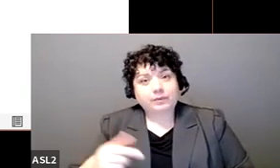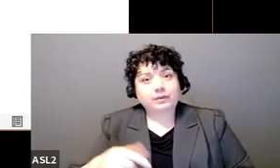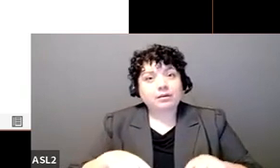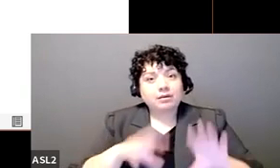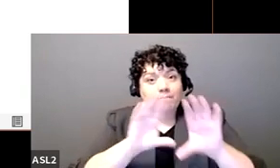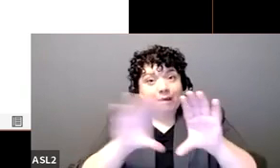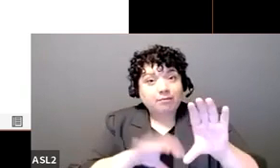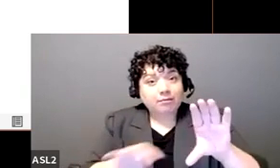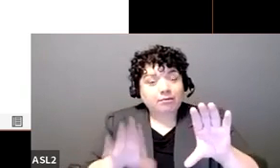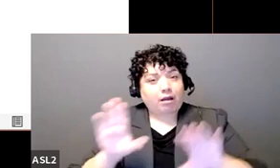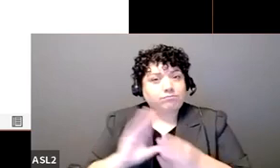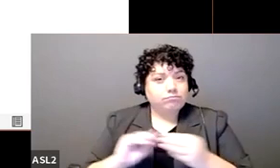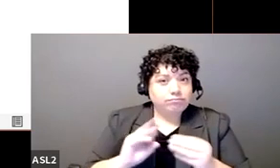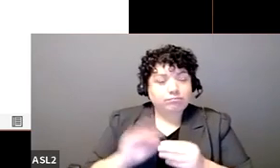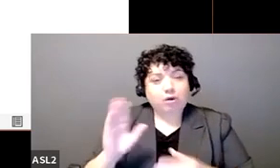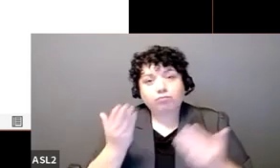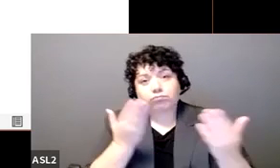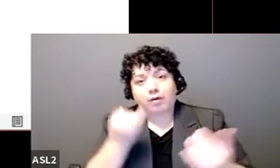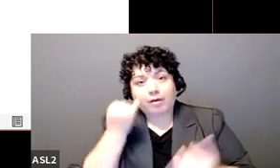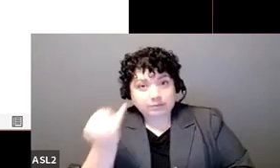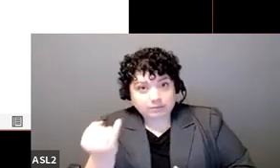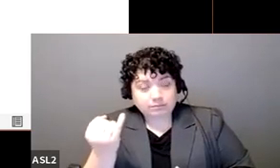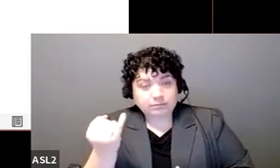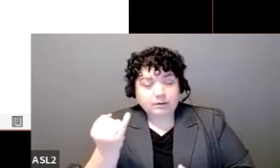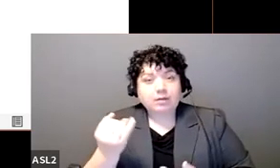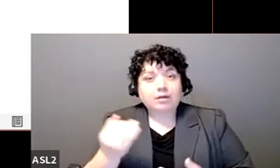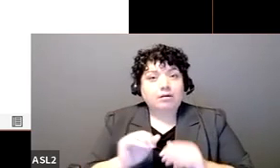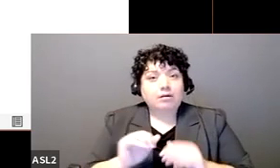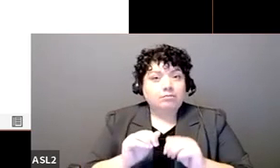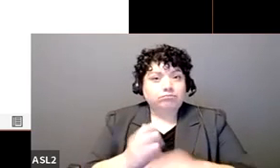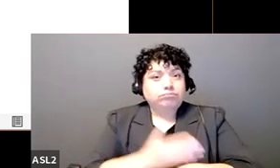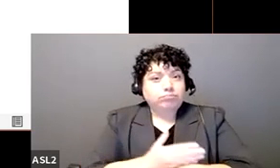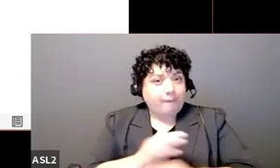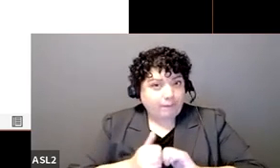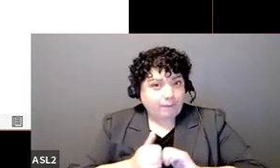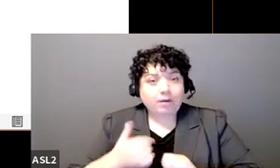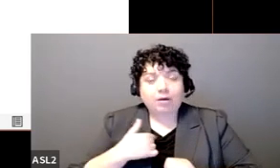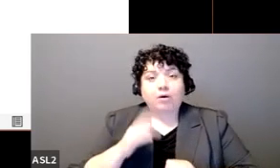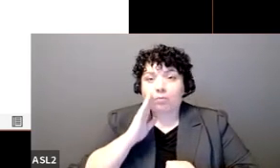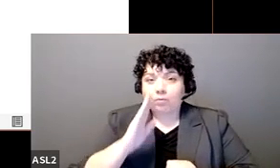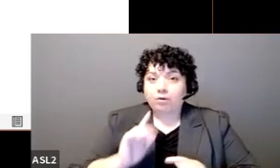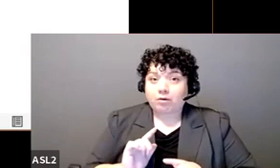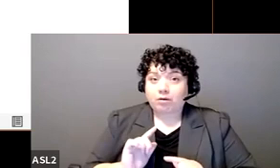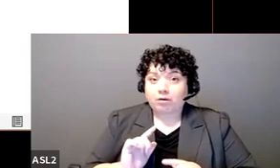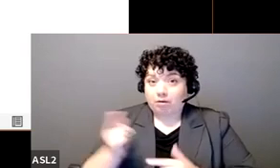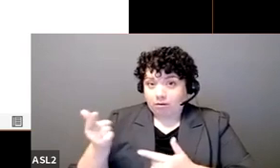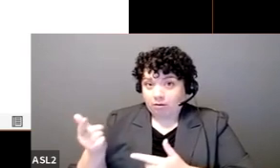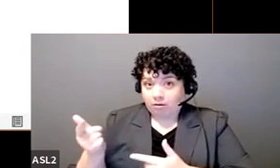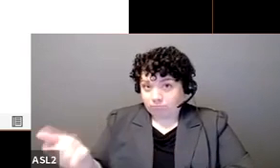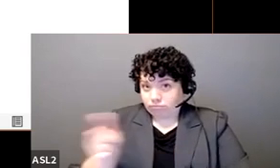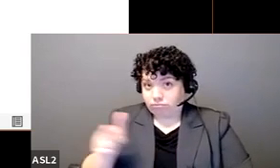about their ideas and solutions and after they're done I’ll invite you the delegates to contribute